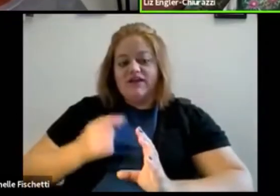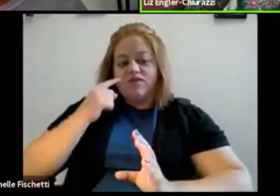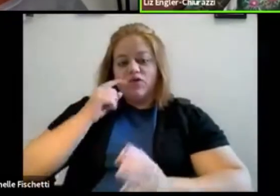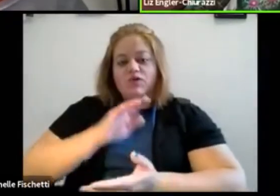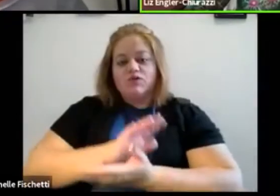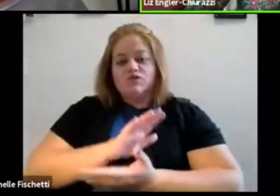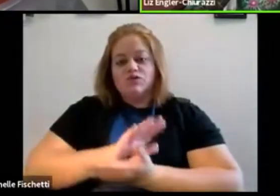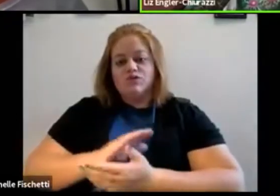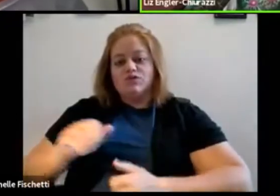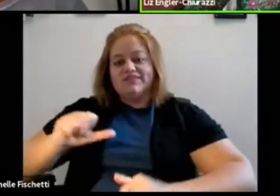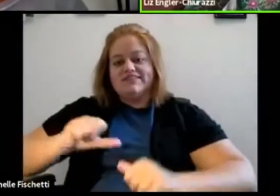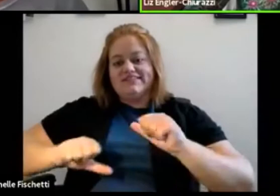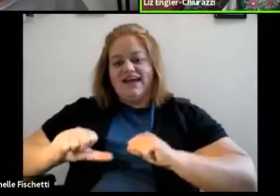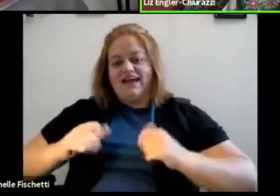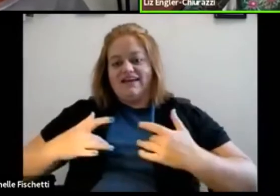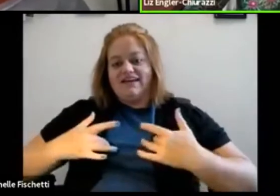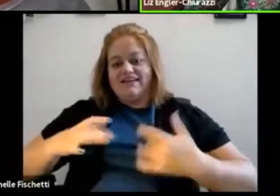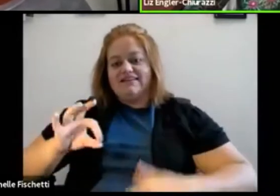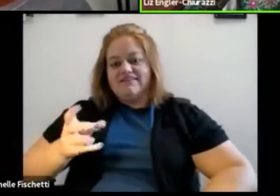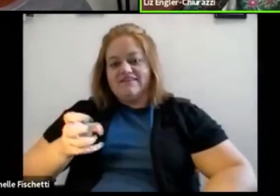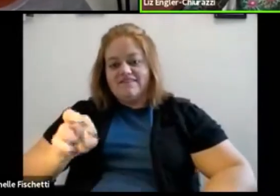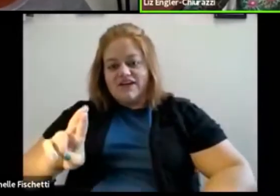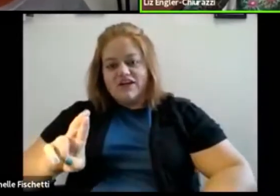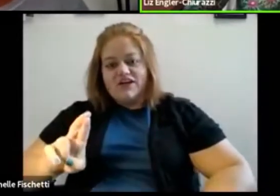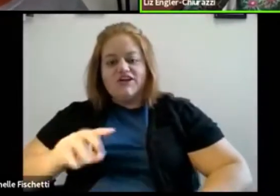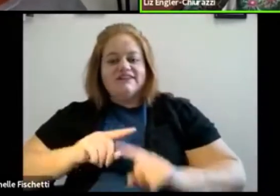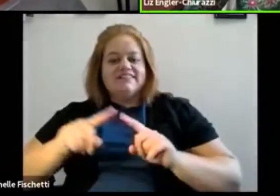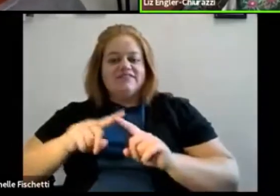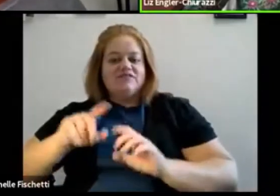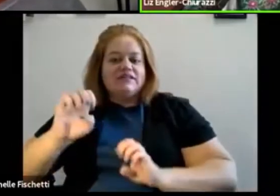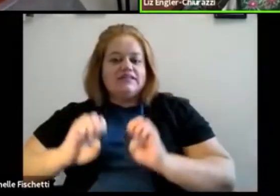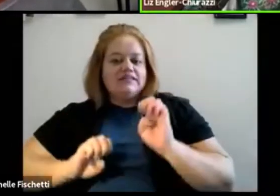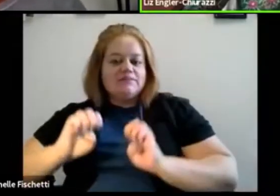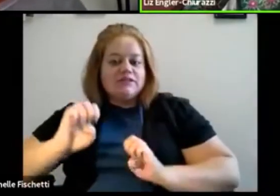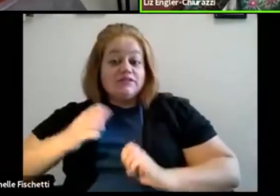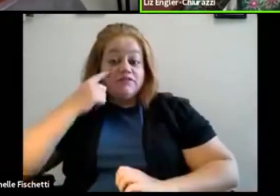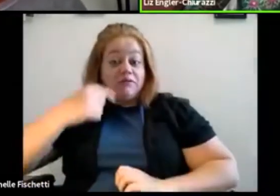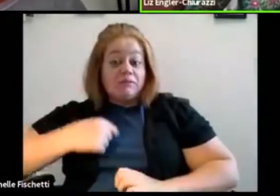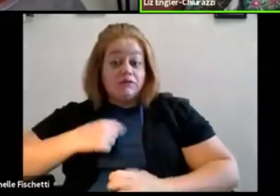and I did a couple of experiments that were interesting, some worked out